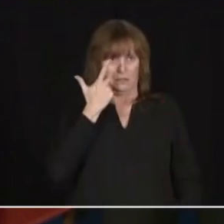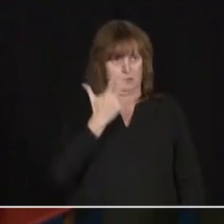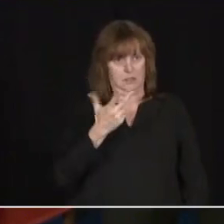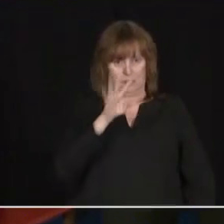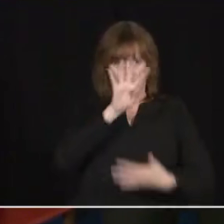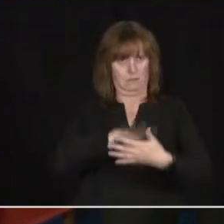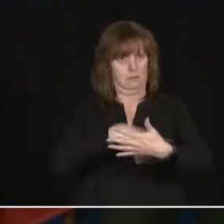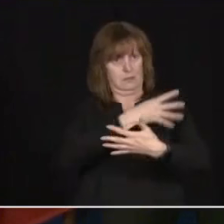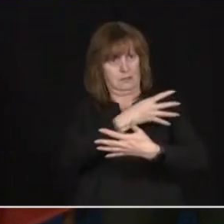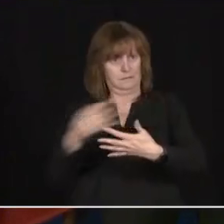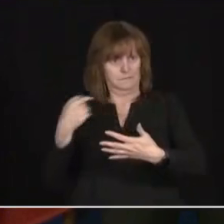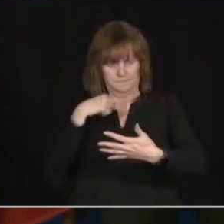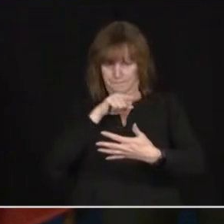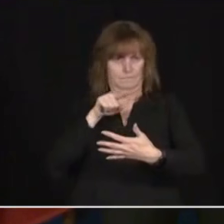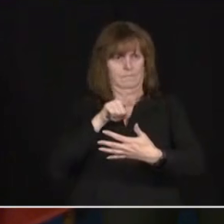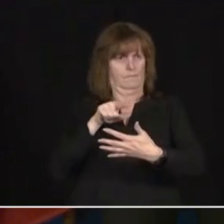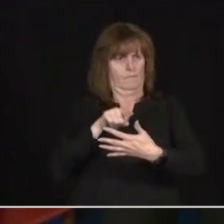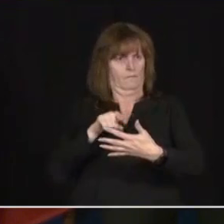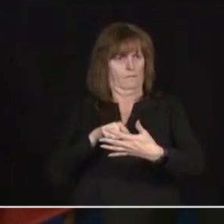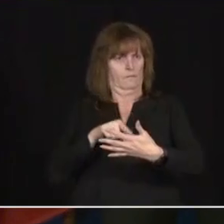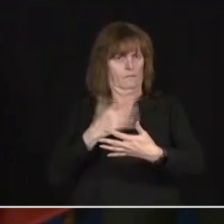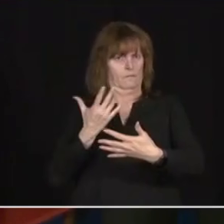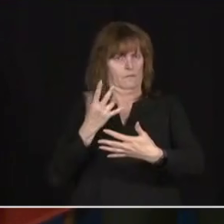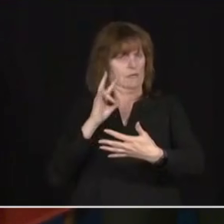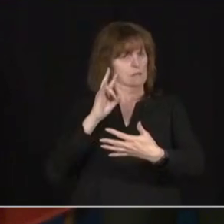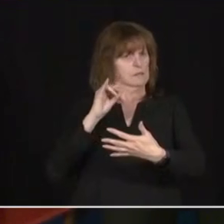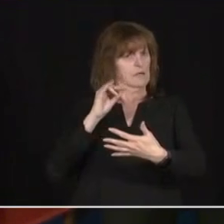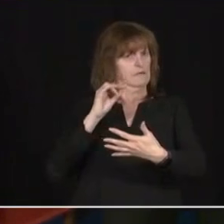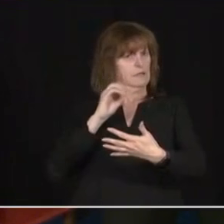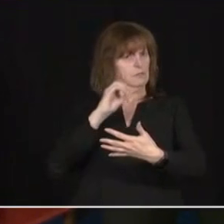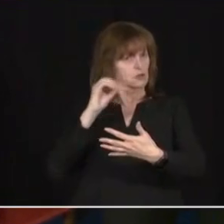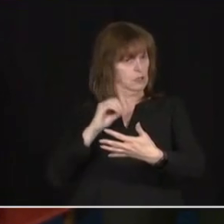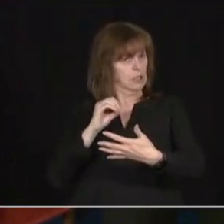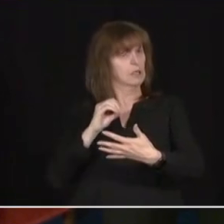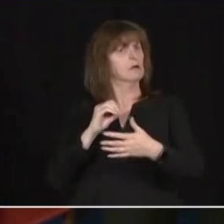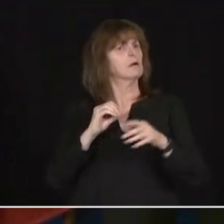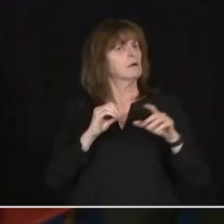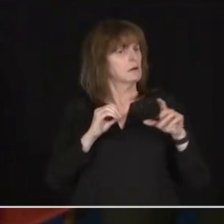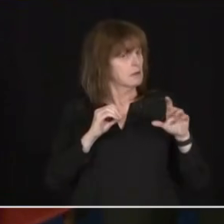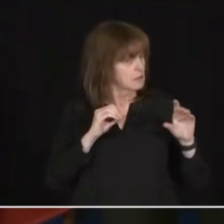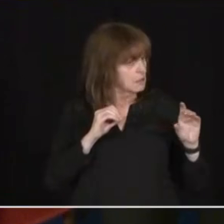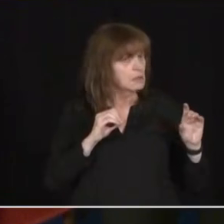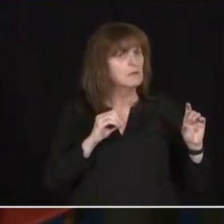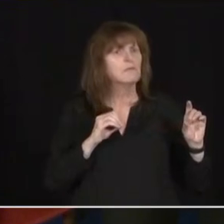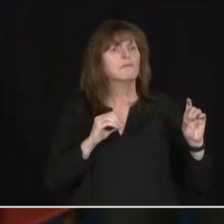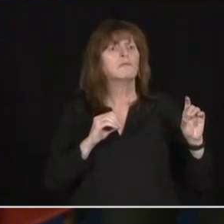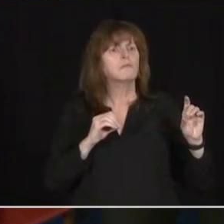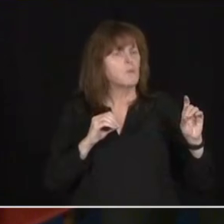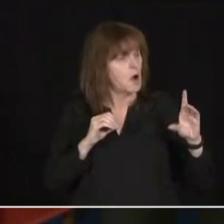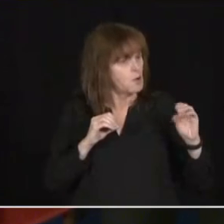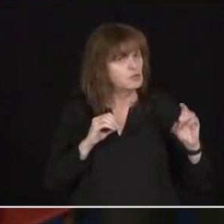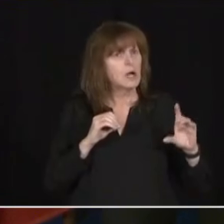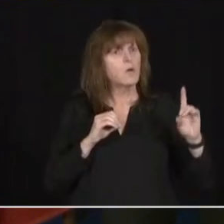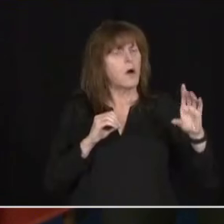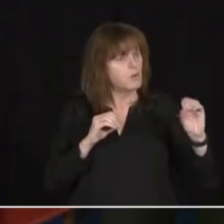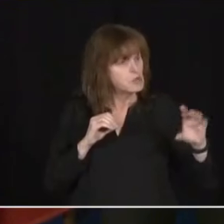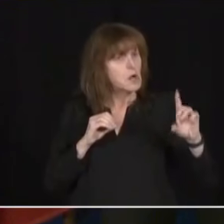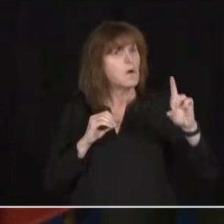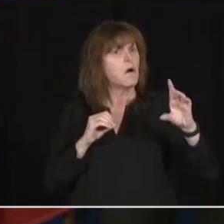But when I see a graph and, you know, you see 70%, roughly, doing 100% of the testing, or 80% of the testing,